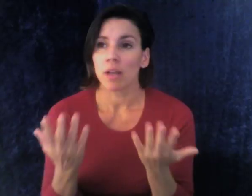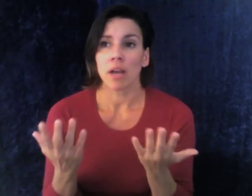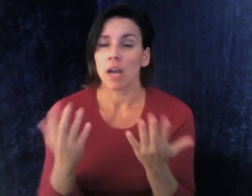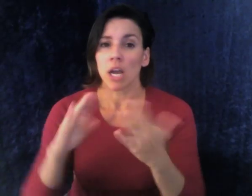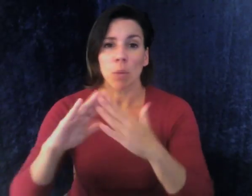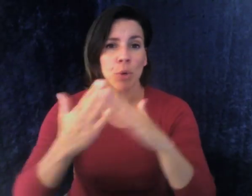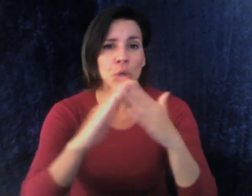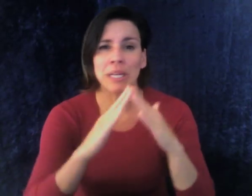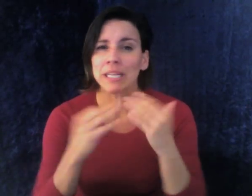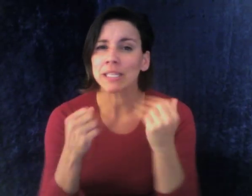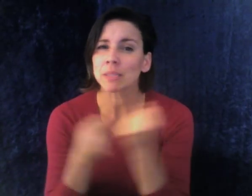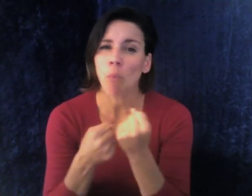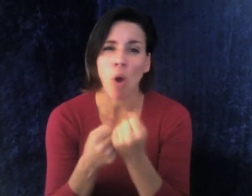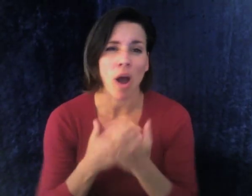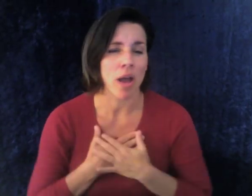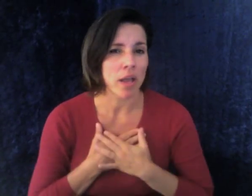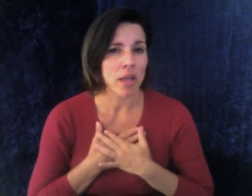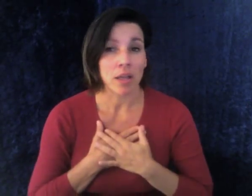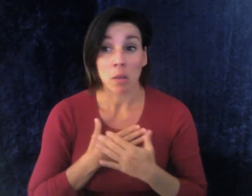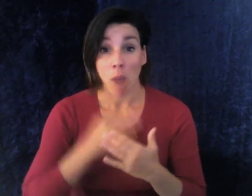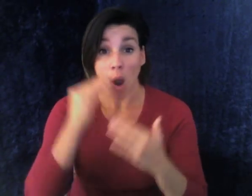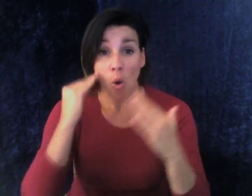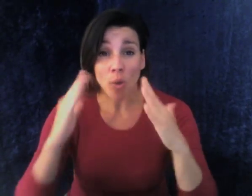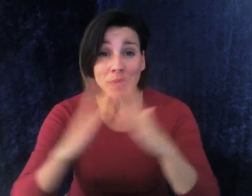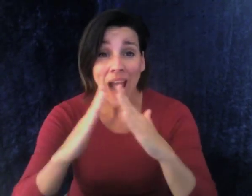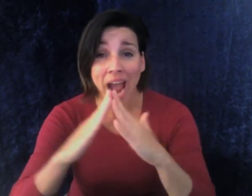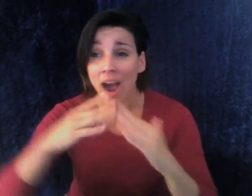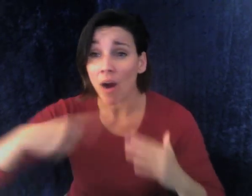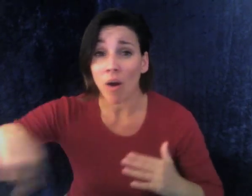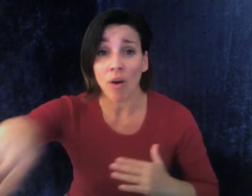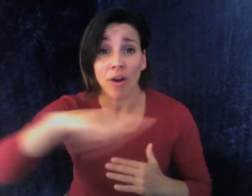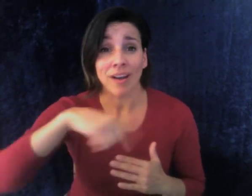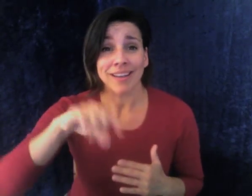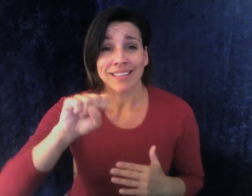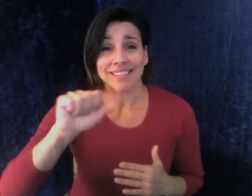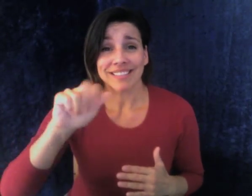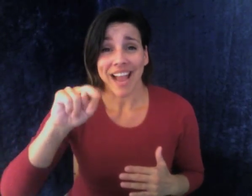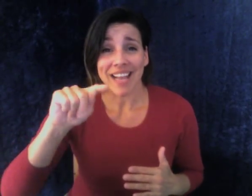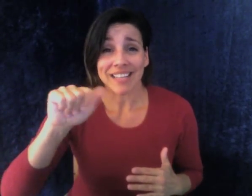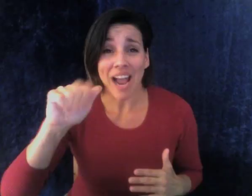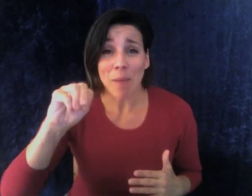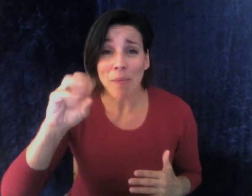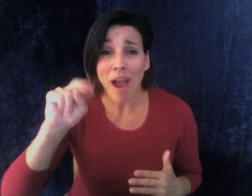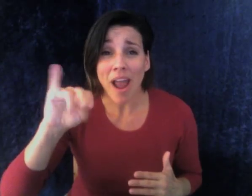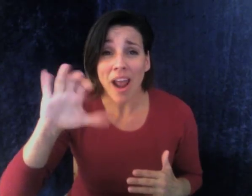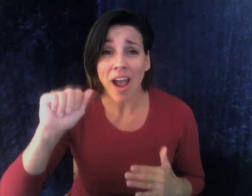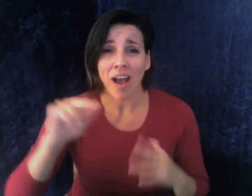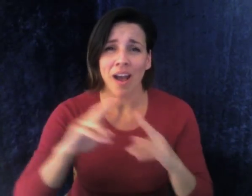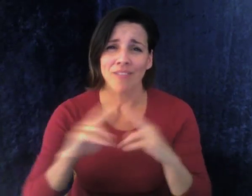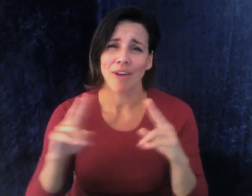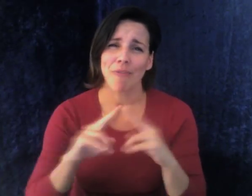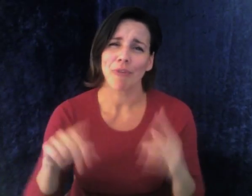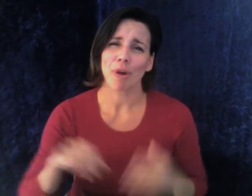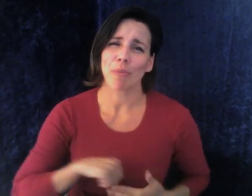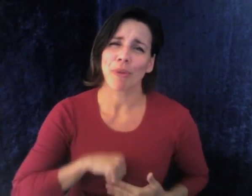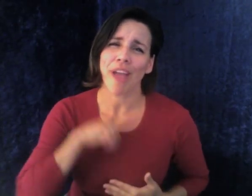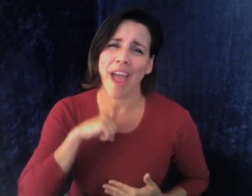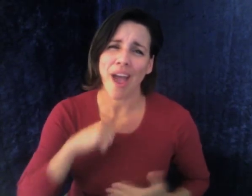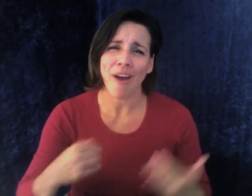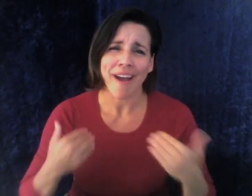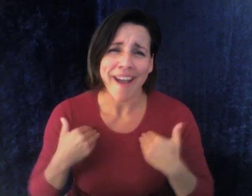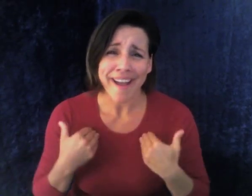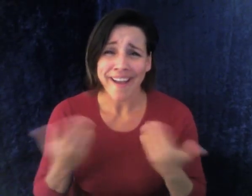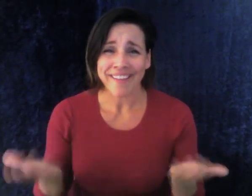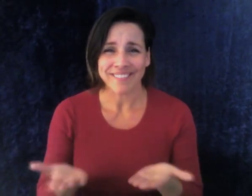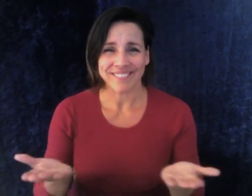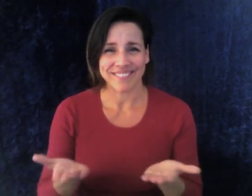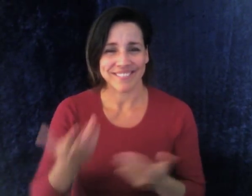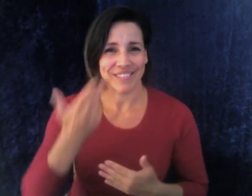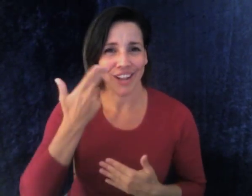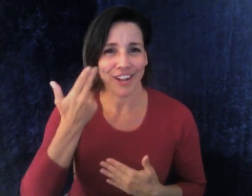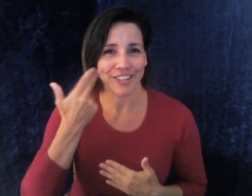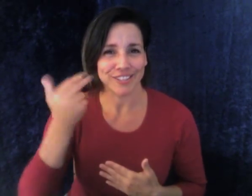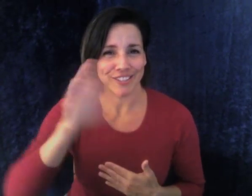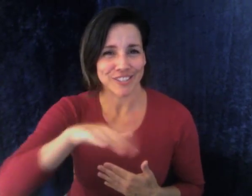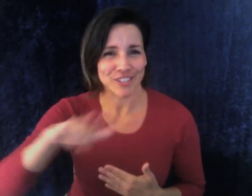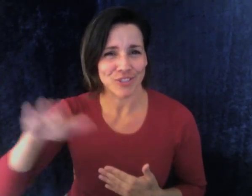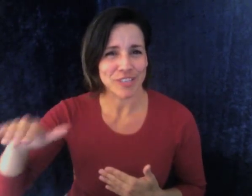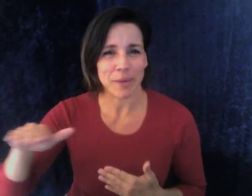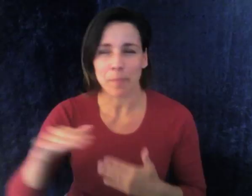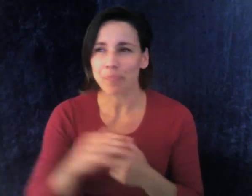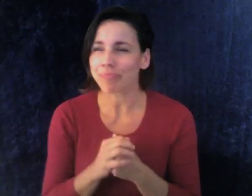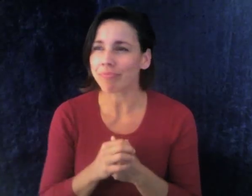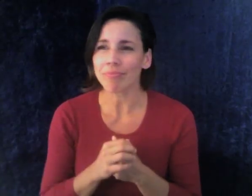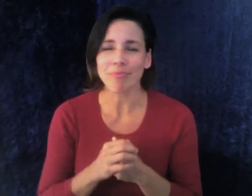My hometown, Santa Monica is proud to be home of Clerc's Children.